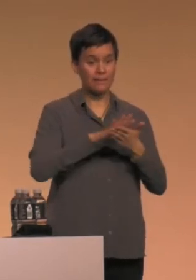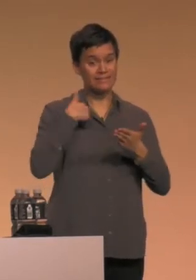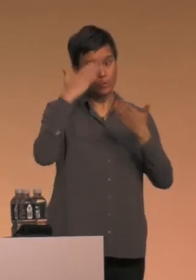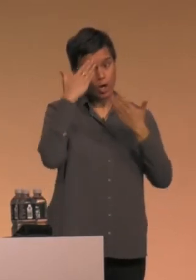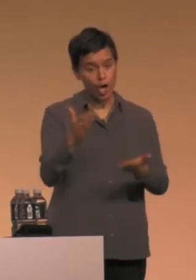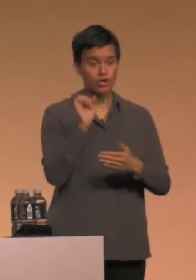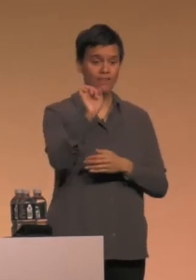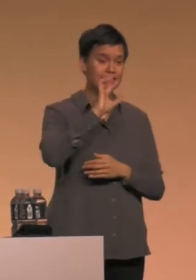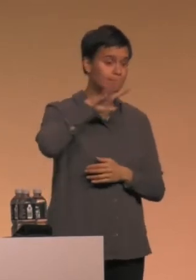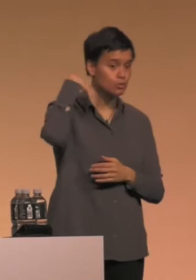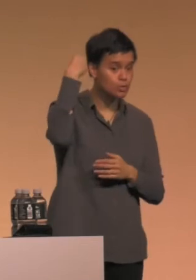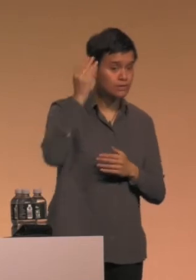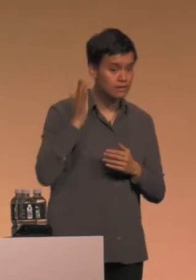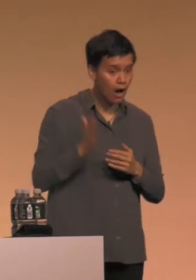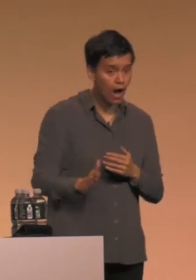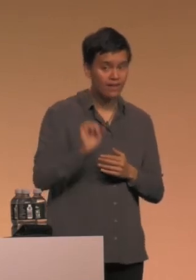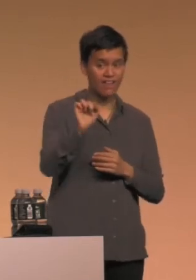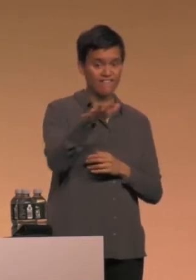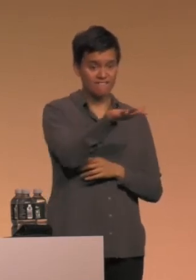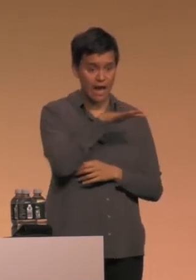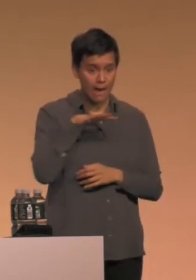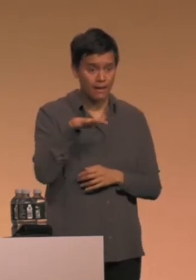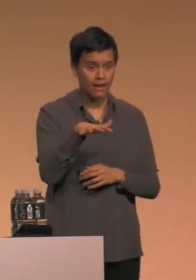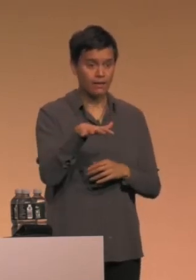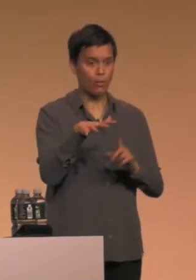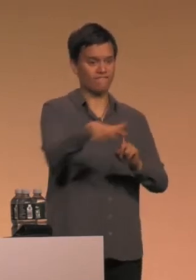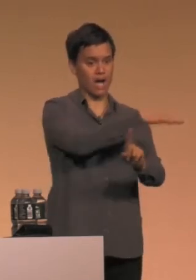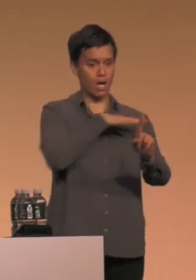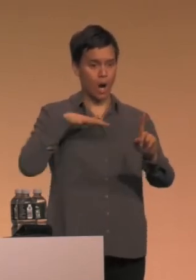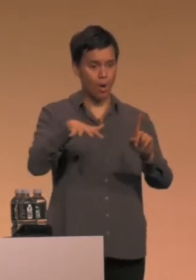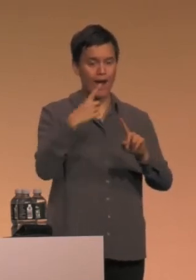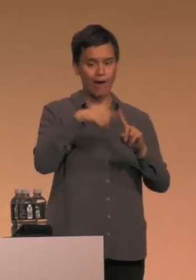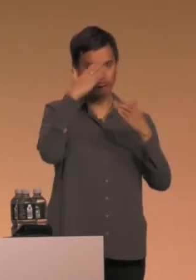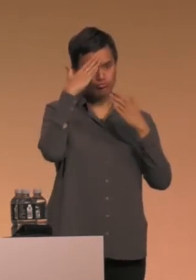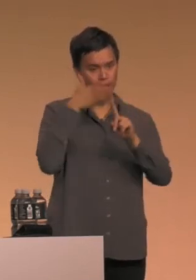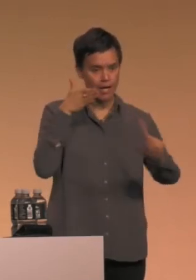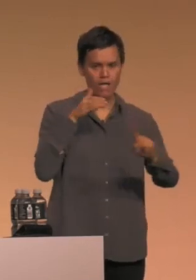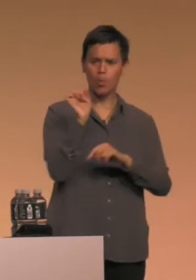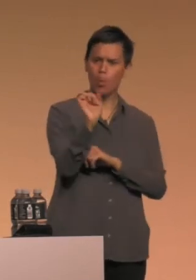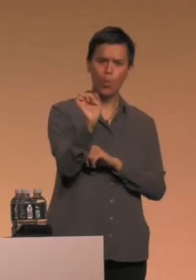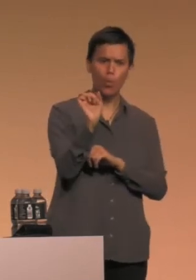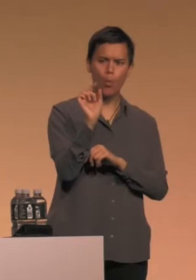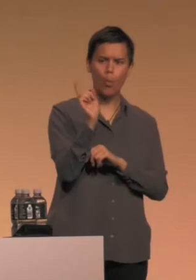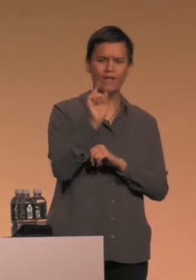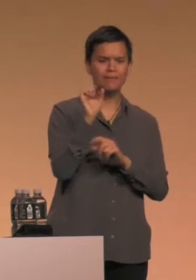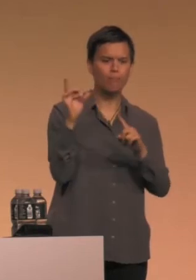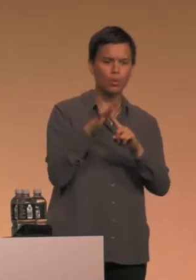their family whaanau, and recognizing what's important to them, what matters to them the most.